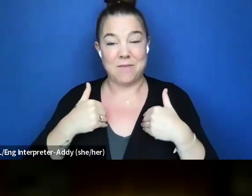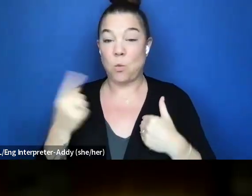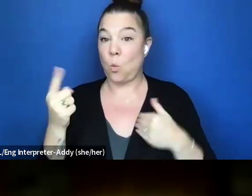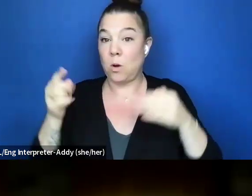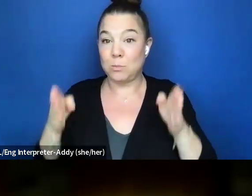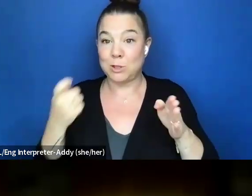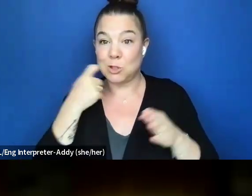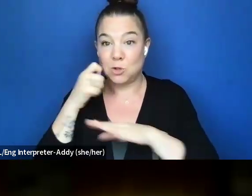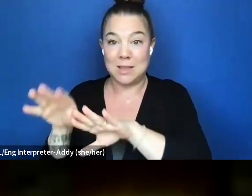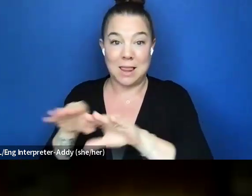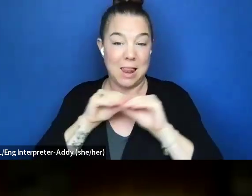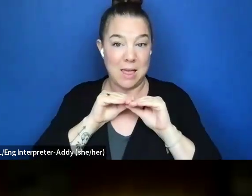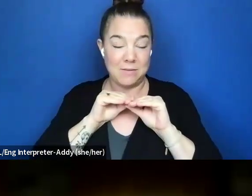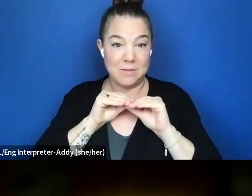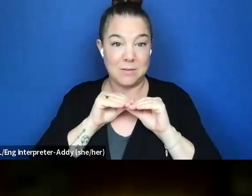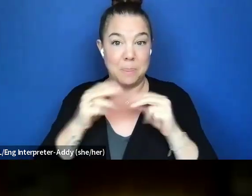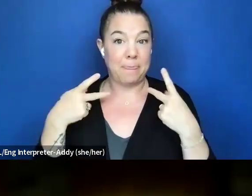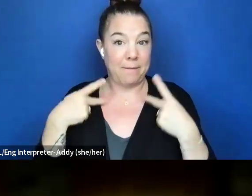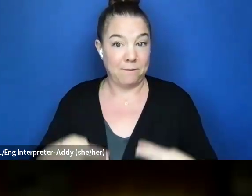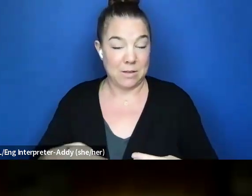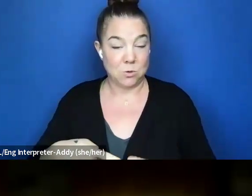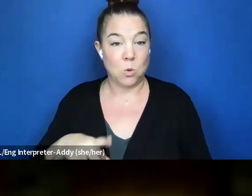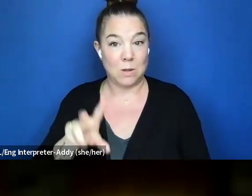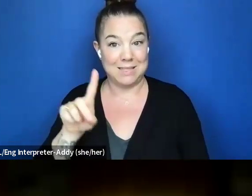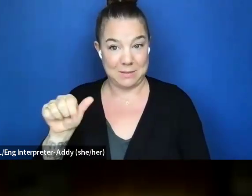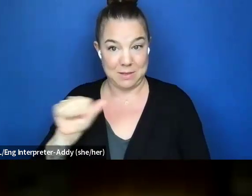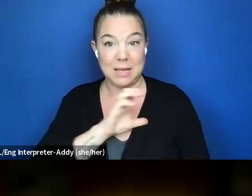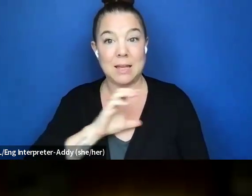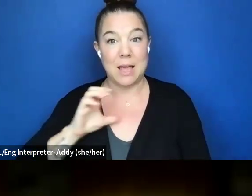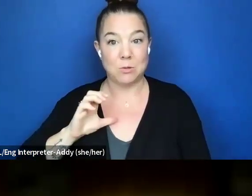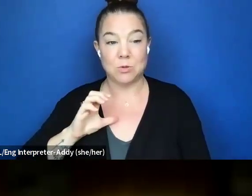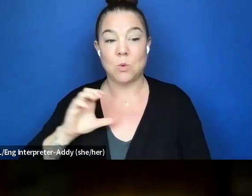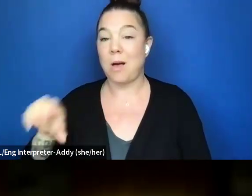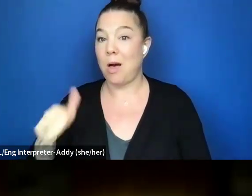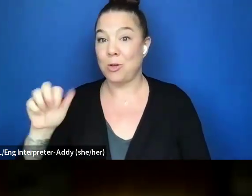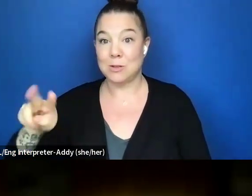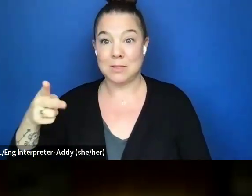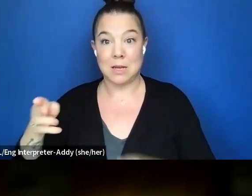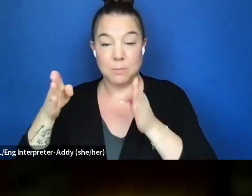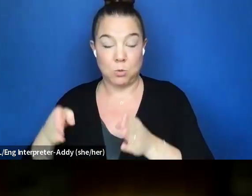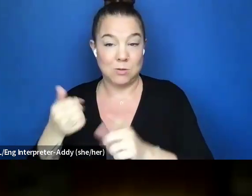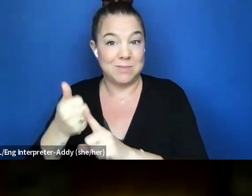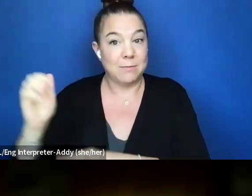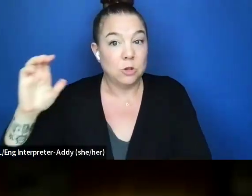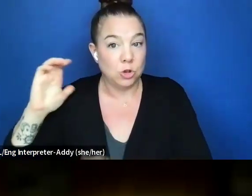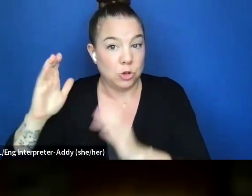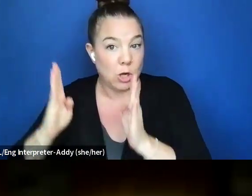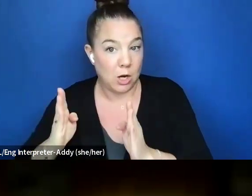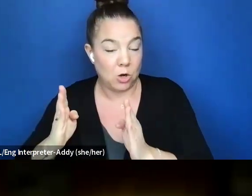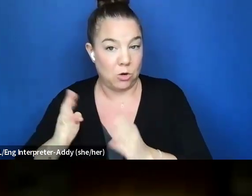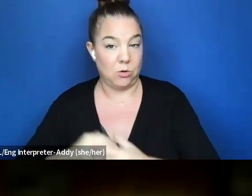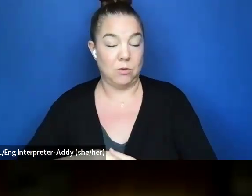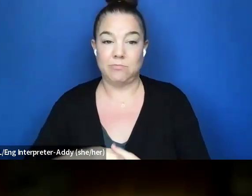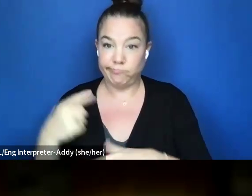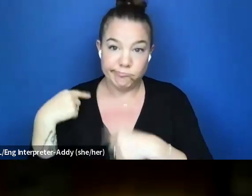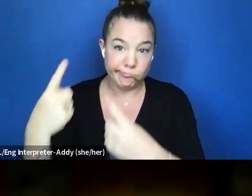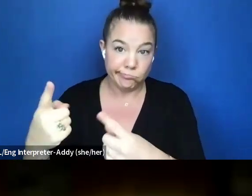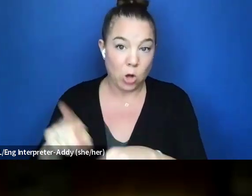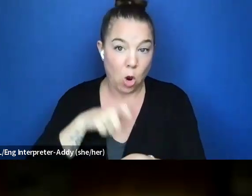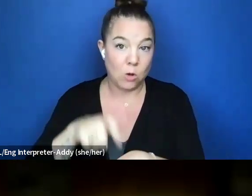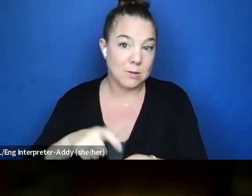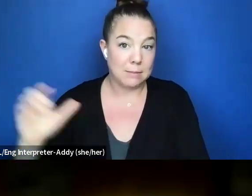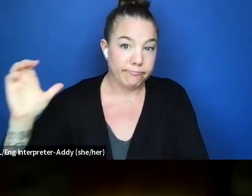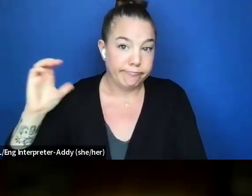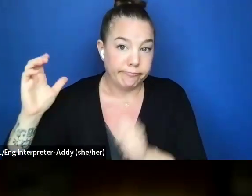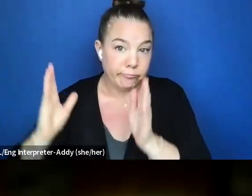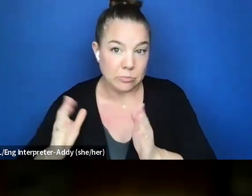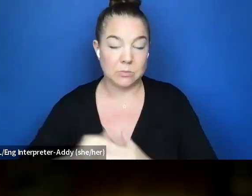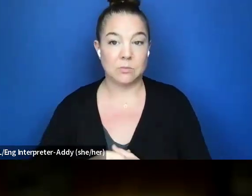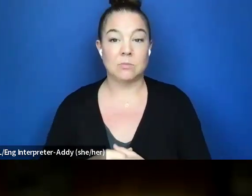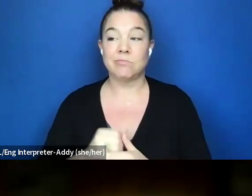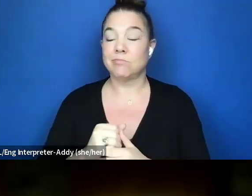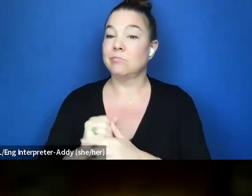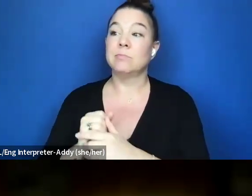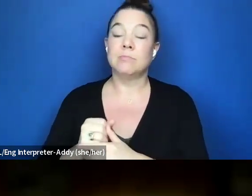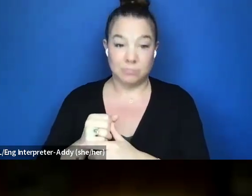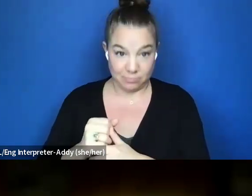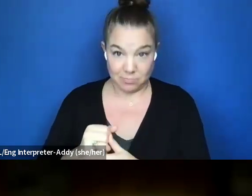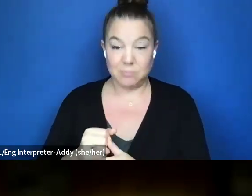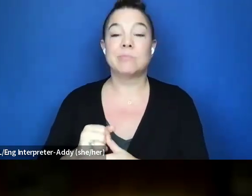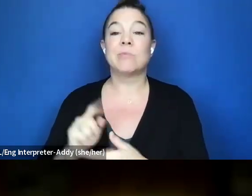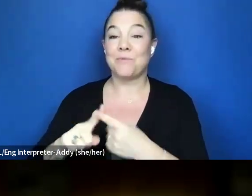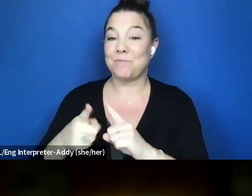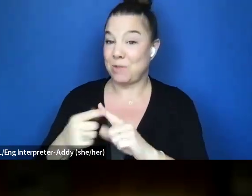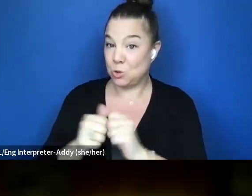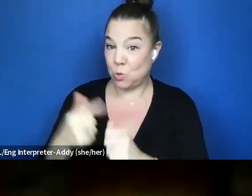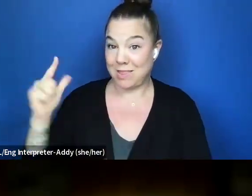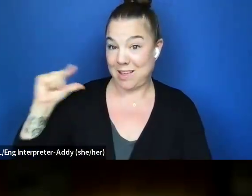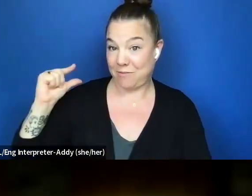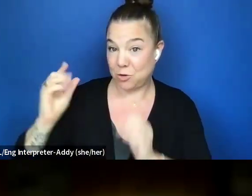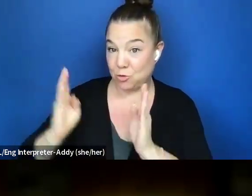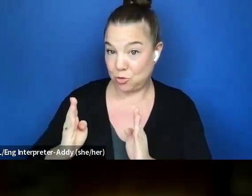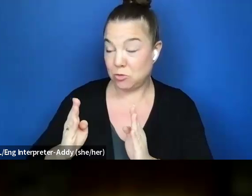Don Posh: the Council on Physical Disabilities, and the other is the chair, and has been the chair for a long time, and they have the ear of the governor, and the governor does kind of respond to what they say.